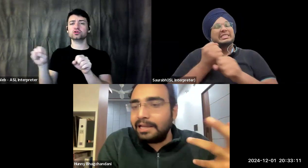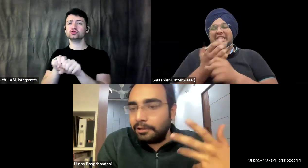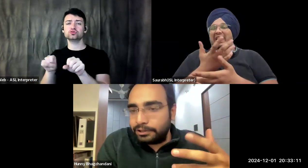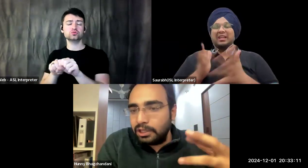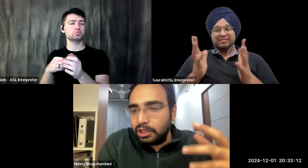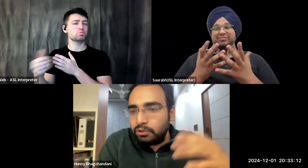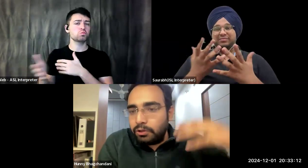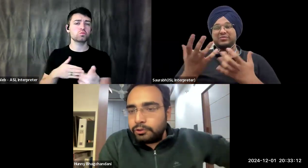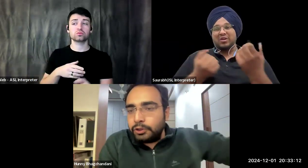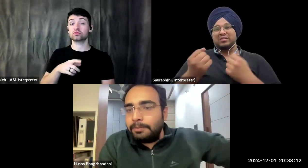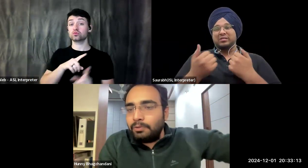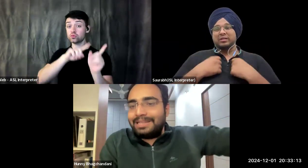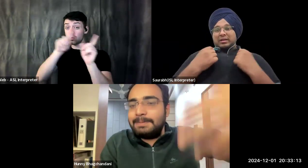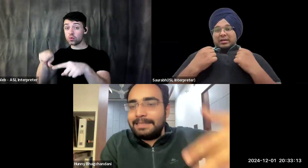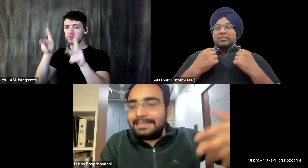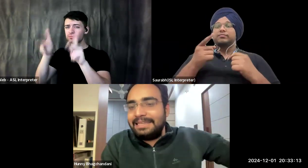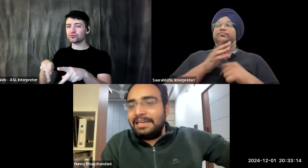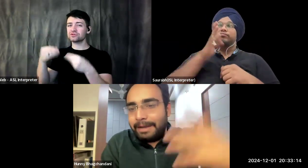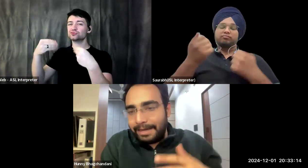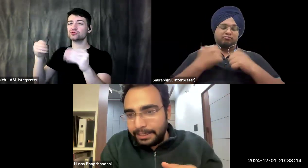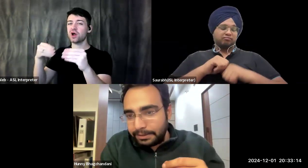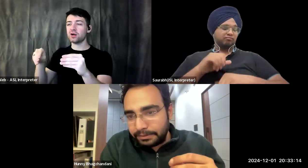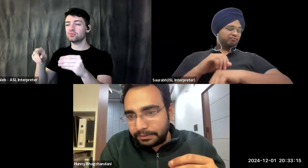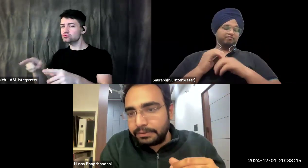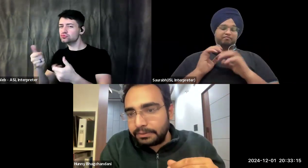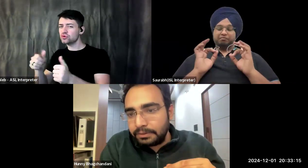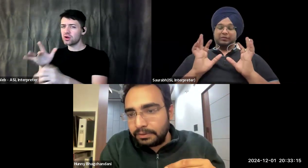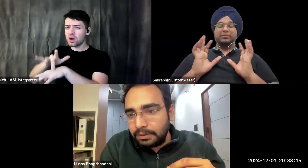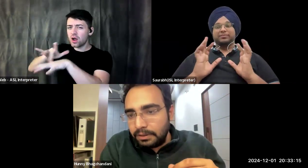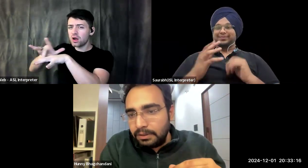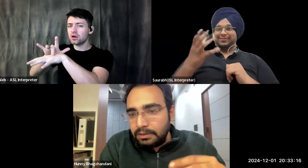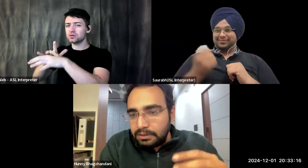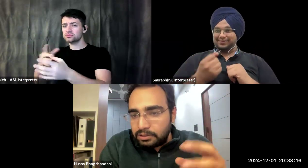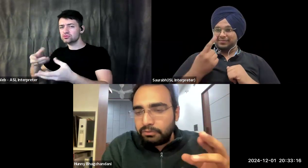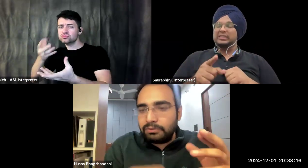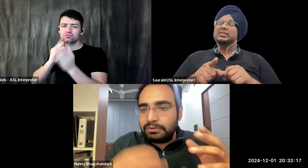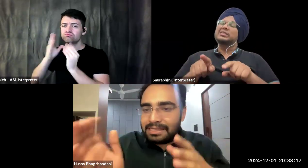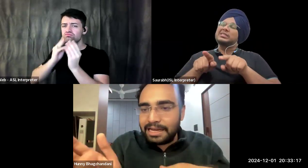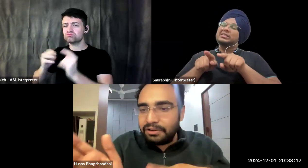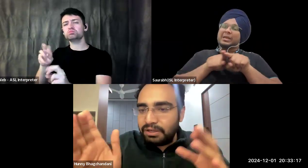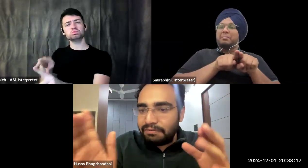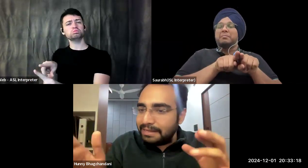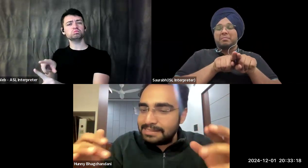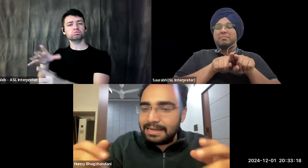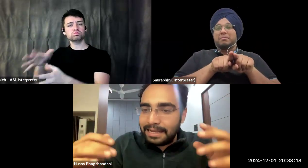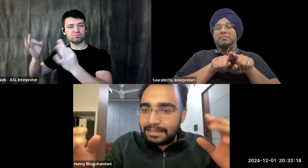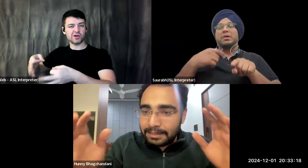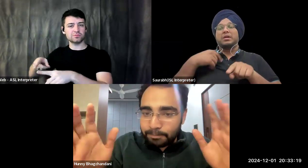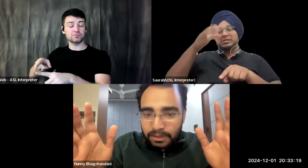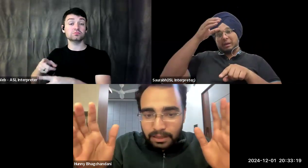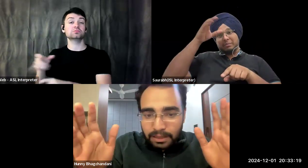any clothes, you go to shop. You experience and then you buy right? So this kind of devices are like